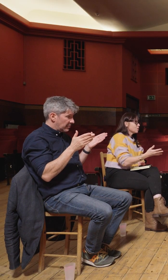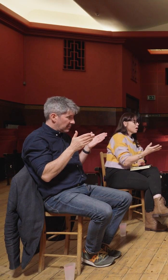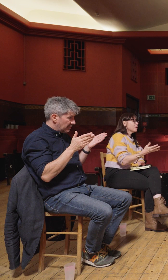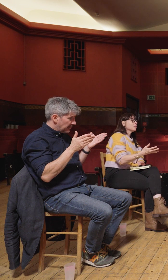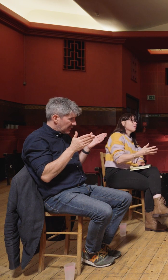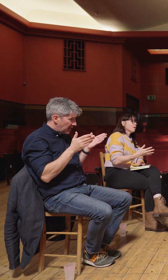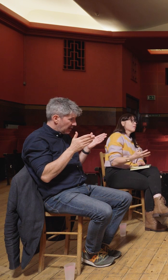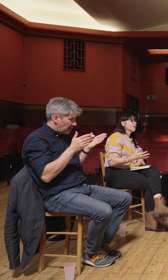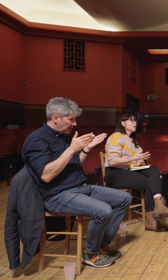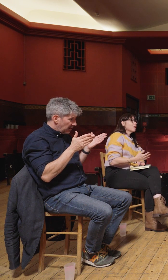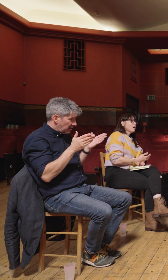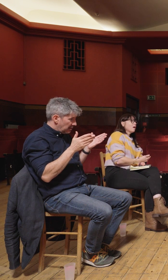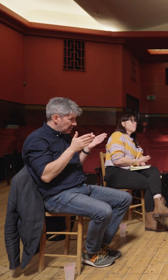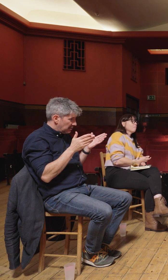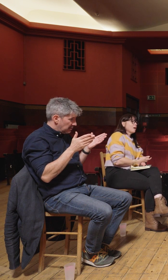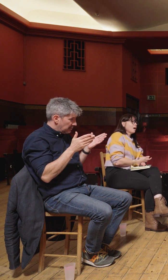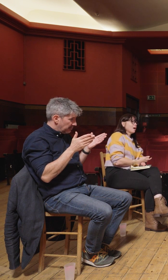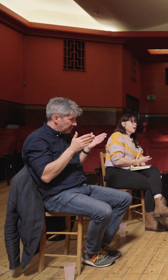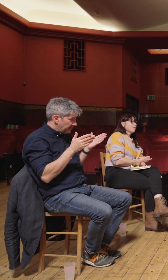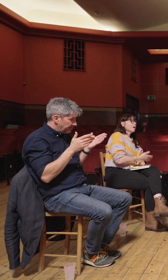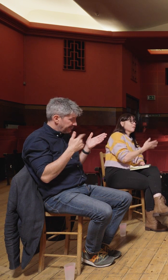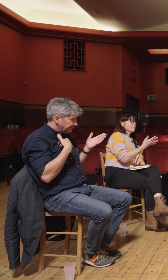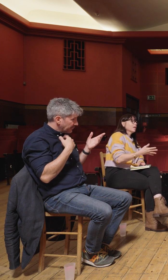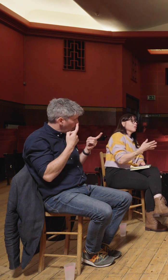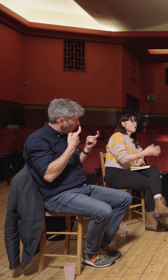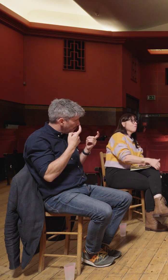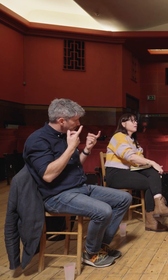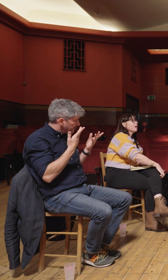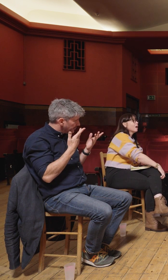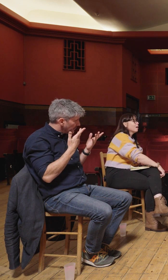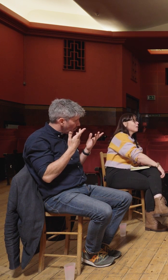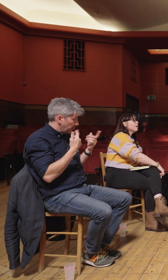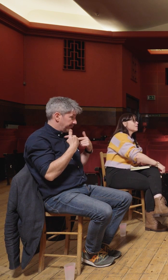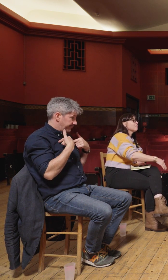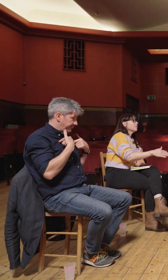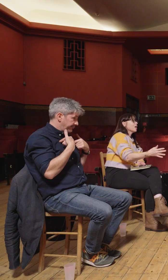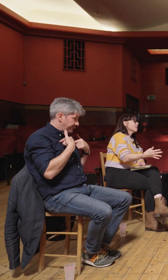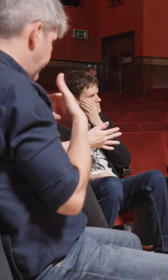I don't know, I think... If I kick us off... I've definitely changed.